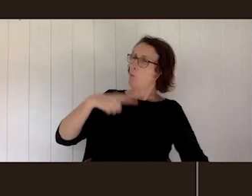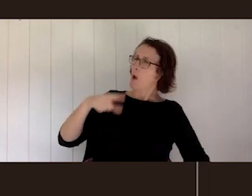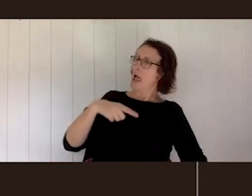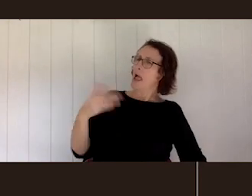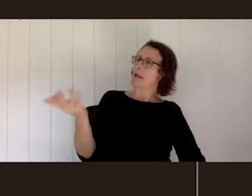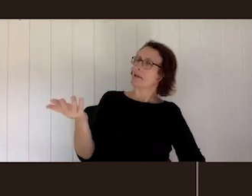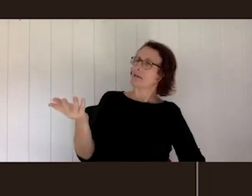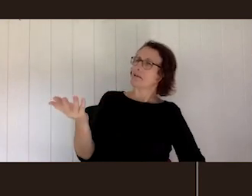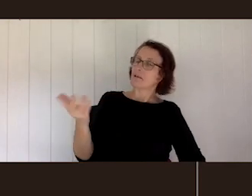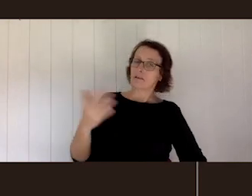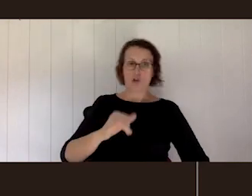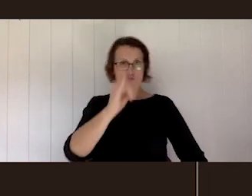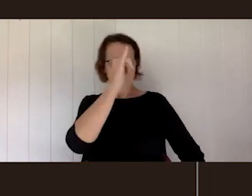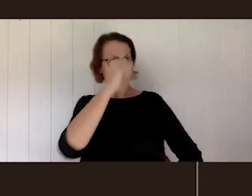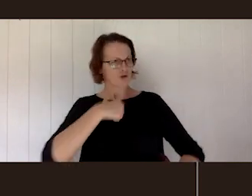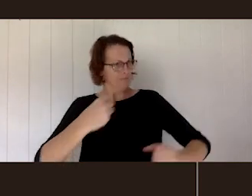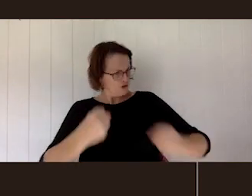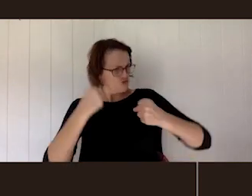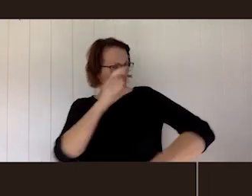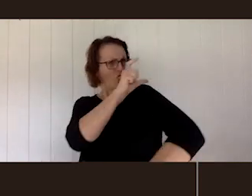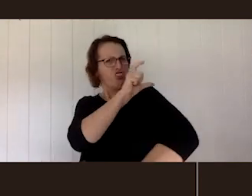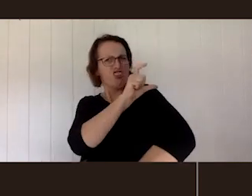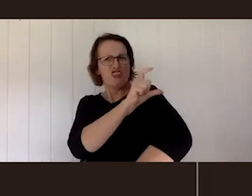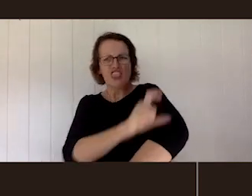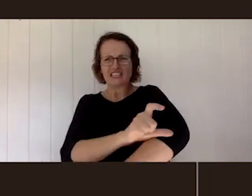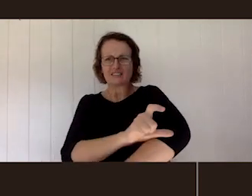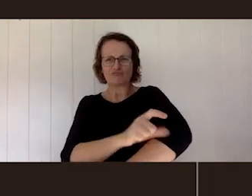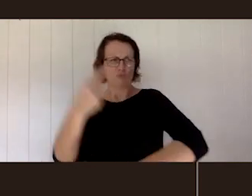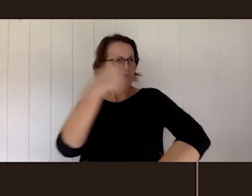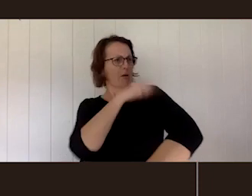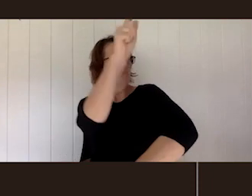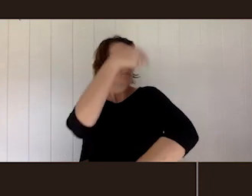"Well, I'm big and tough. I've got thick skin." The monkey said, "Well,